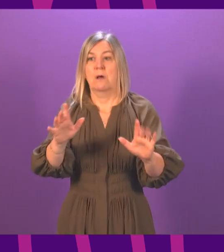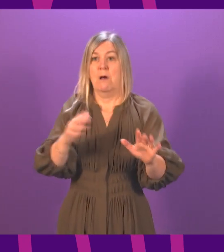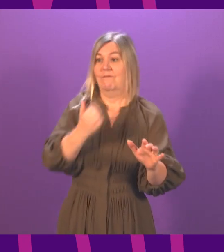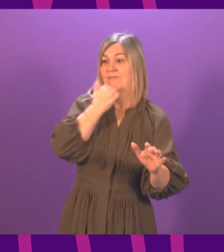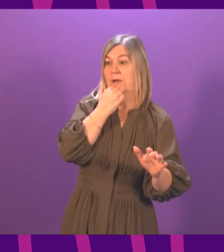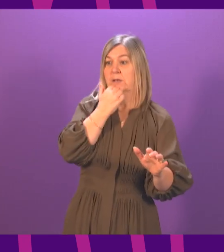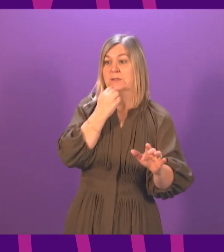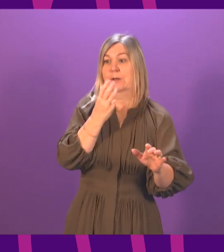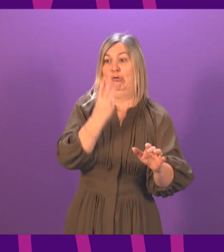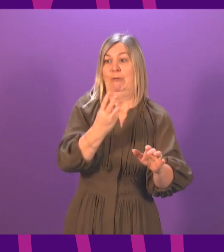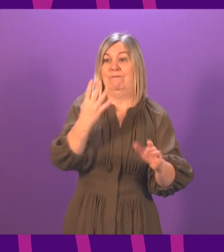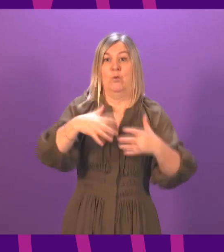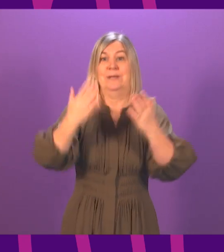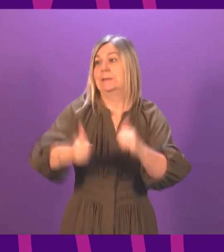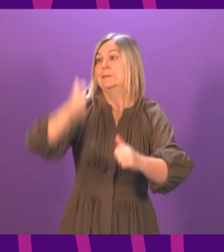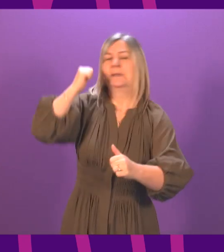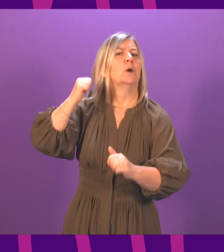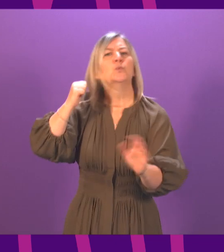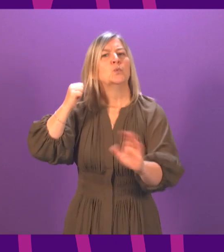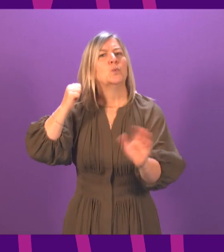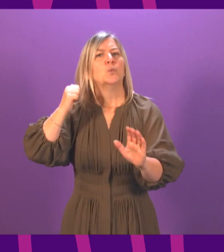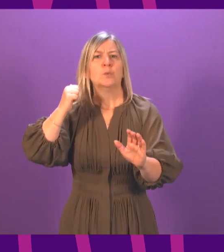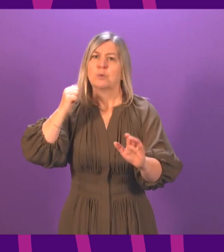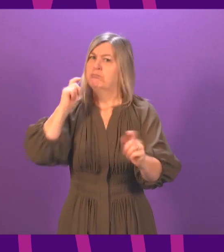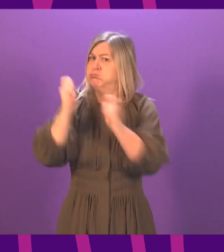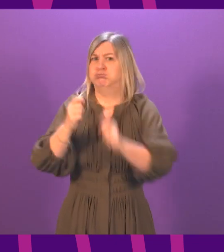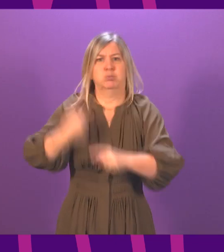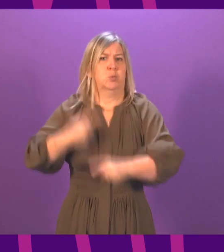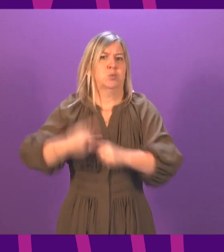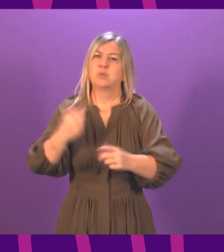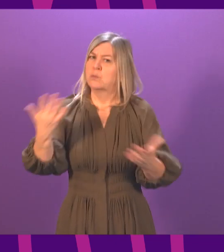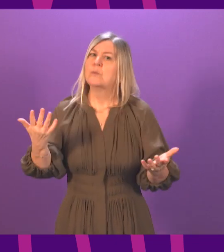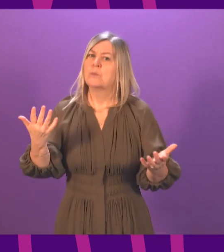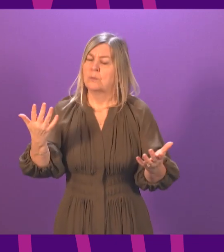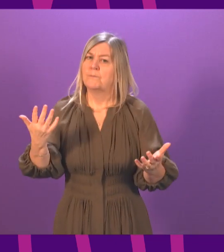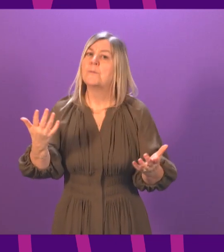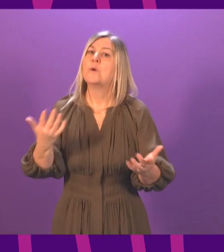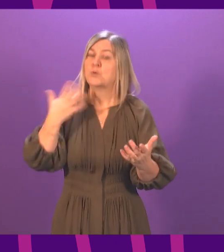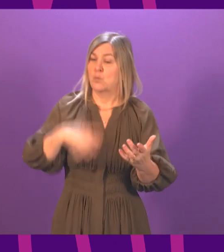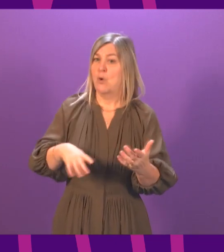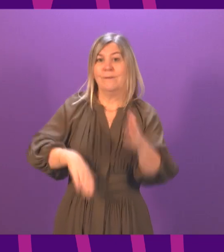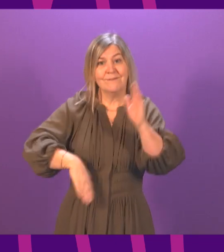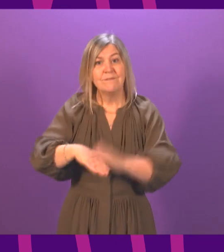three or four days ago. Nevertheless, we want the vaccination programme to proceed